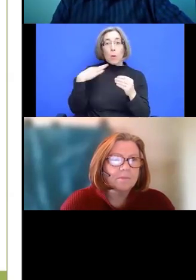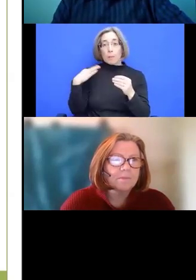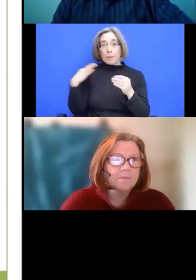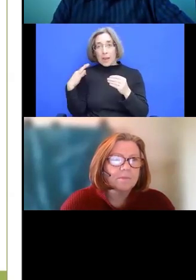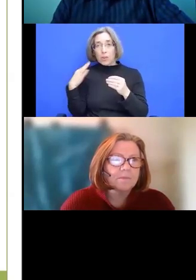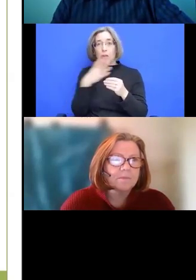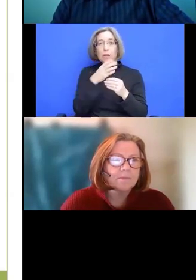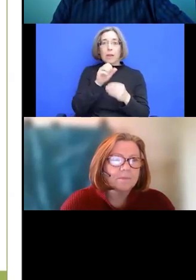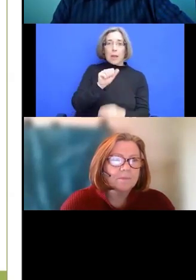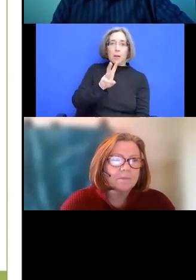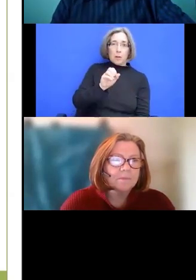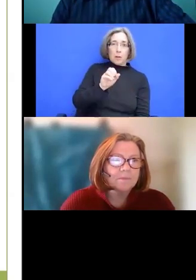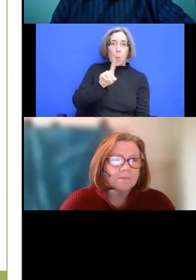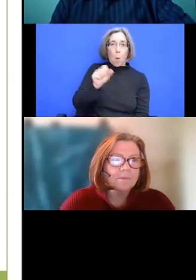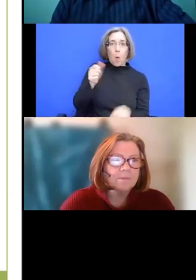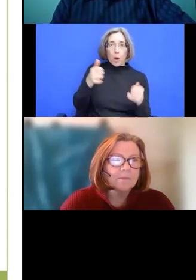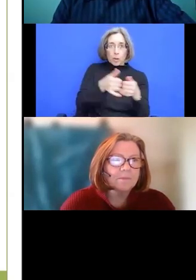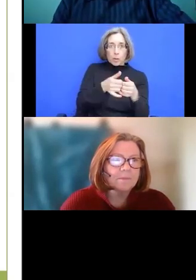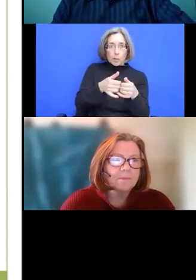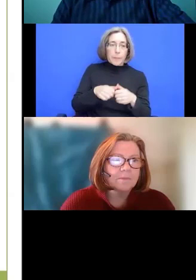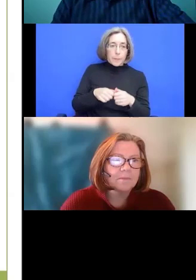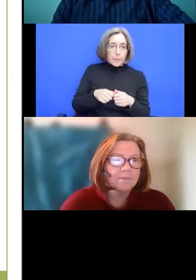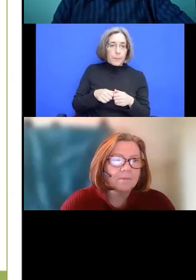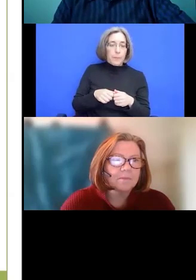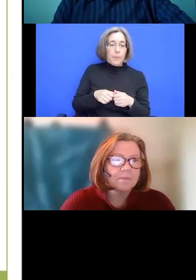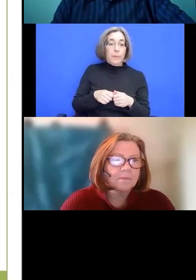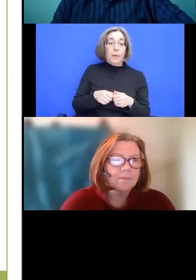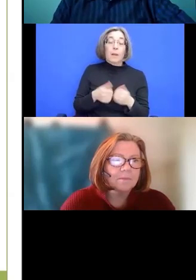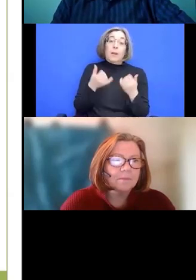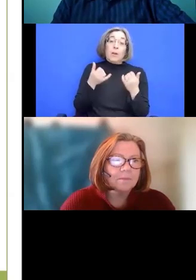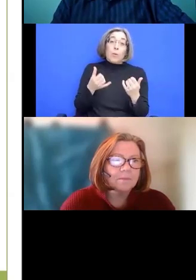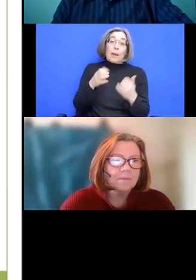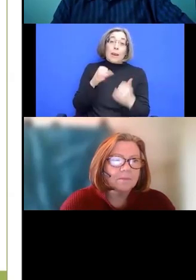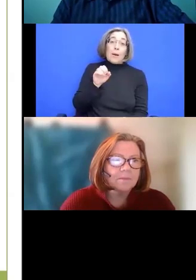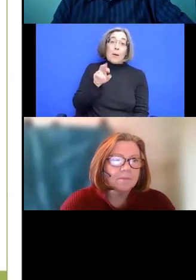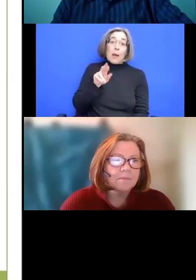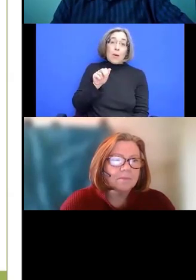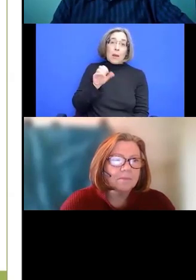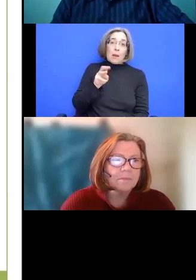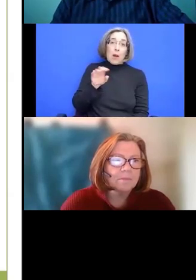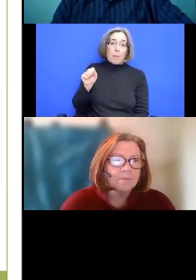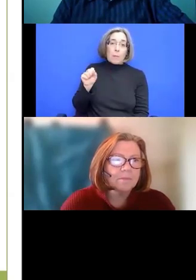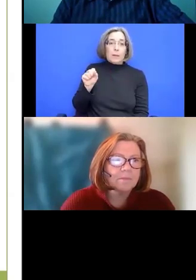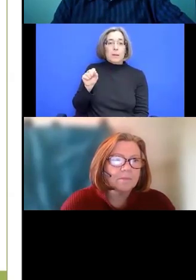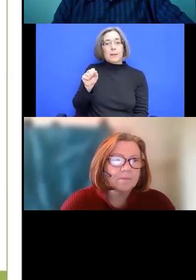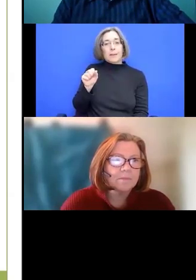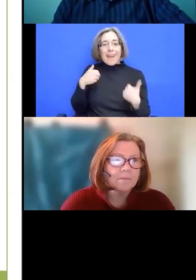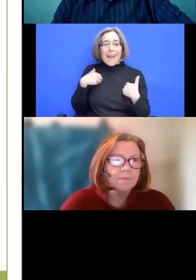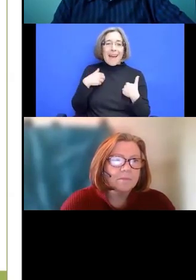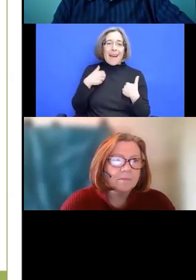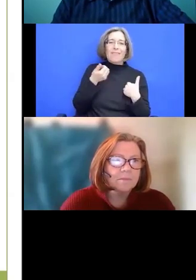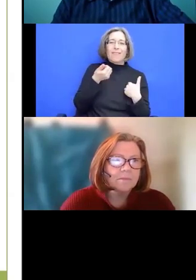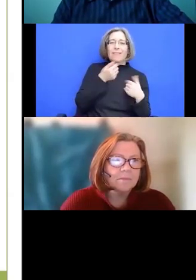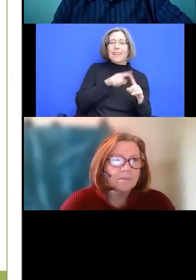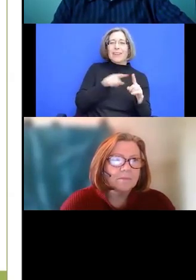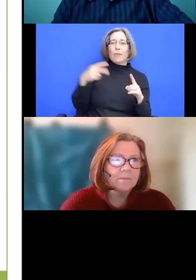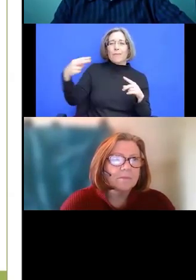Now currently, eRA Commons has a couple different views depending on the screens that you're on.